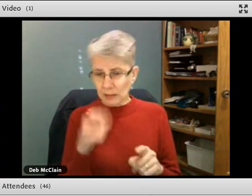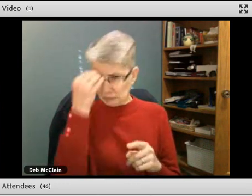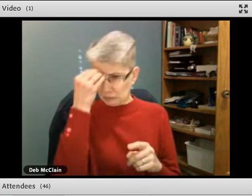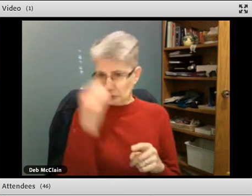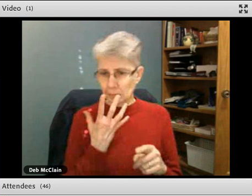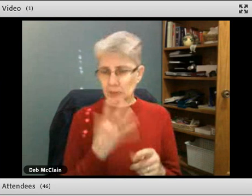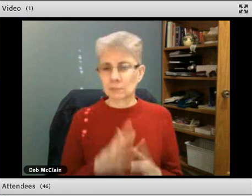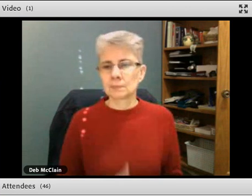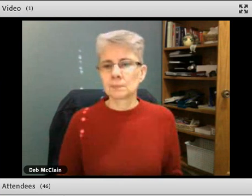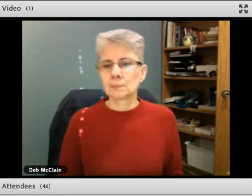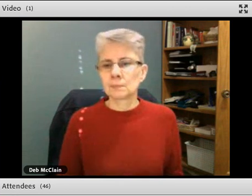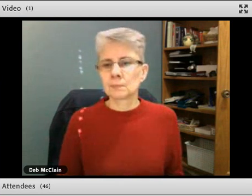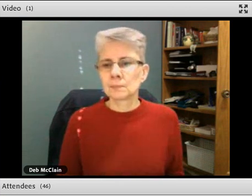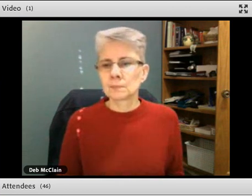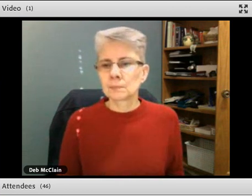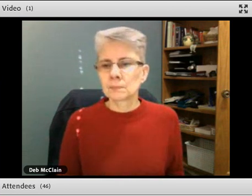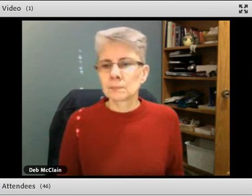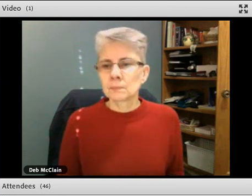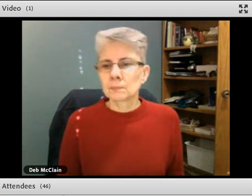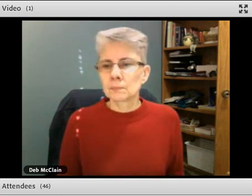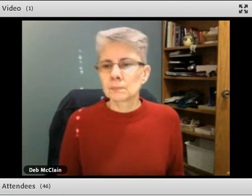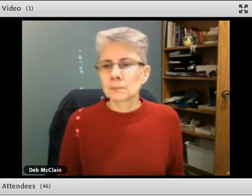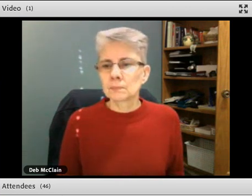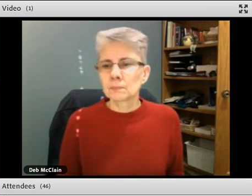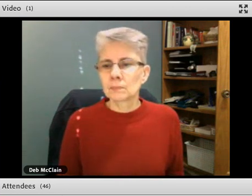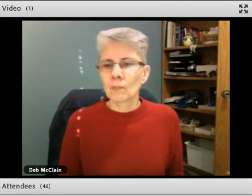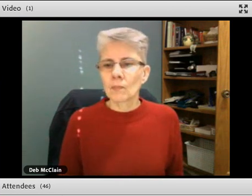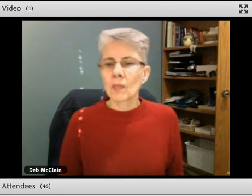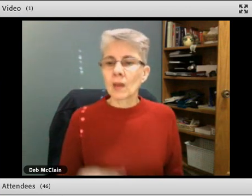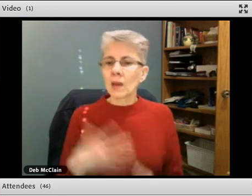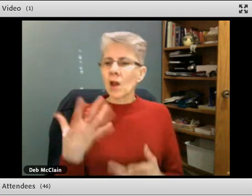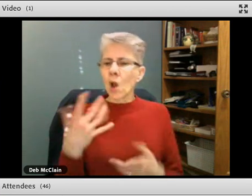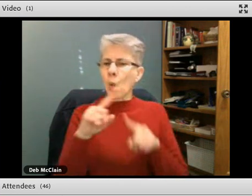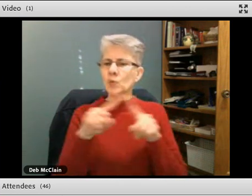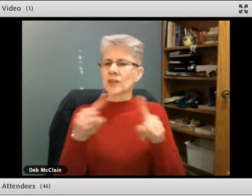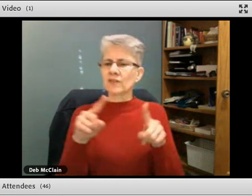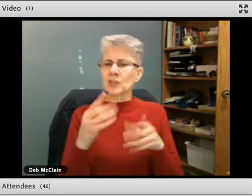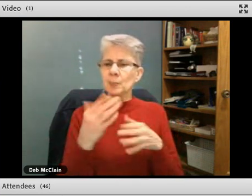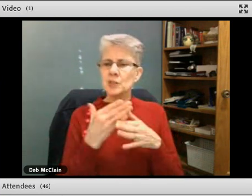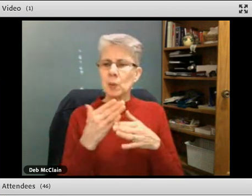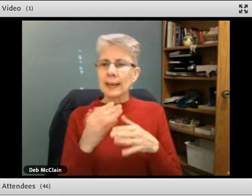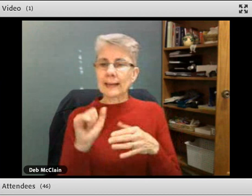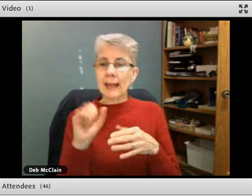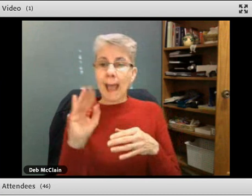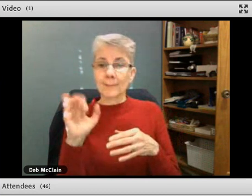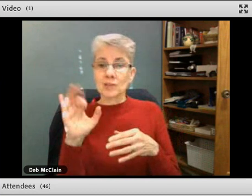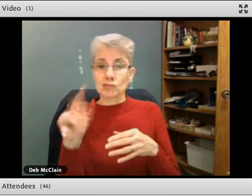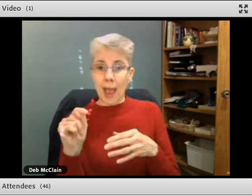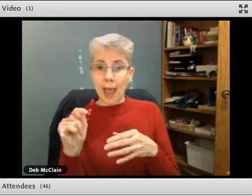What's the difference between the abstract and summary? Well, that's a good question. The summary field in the MARC record,